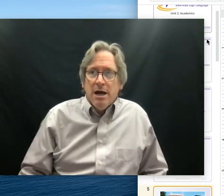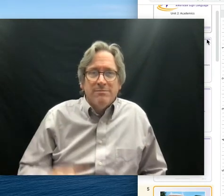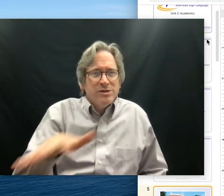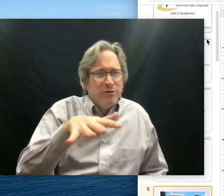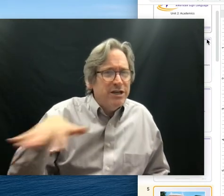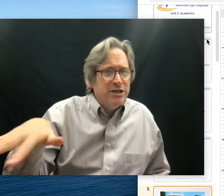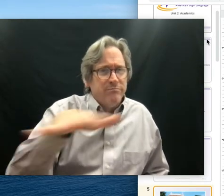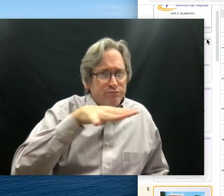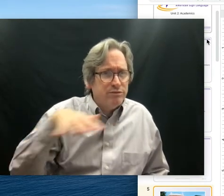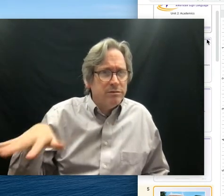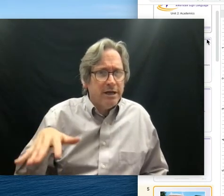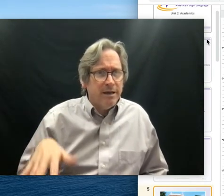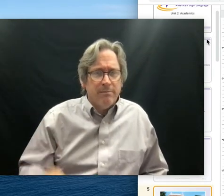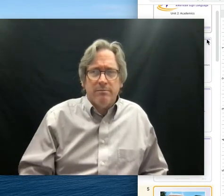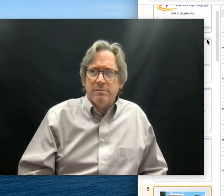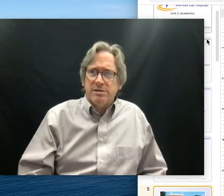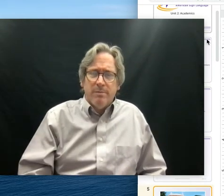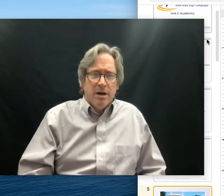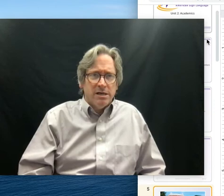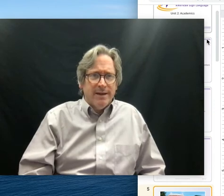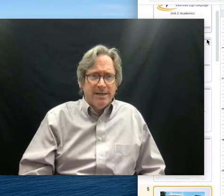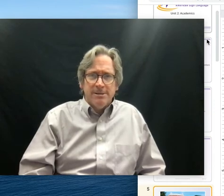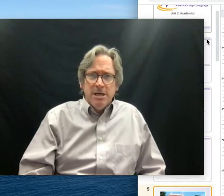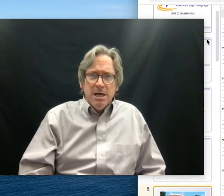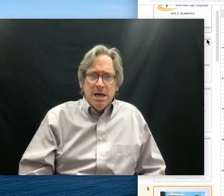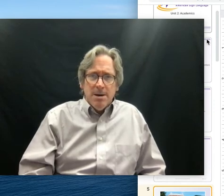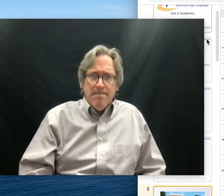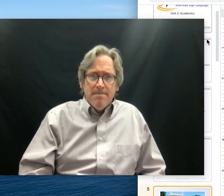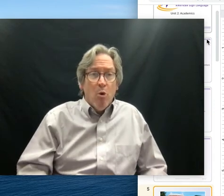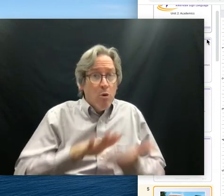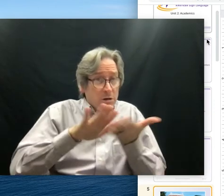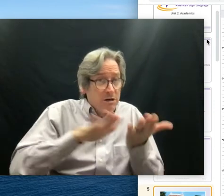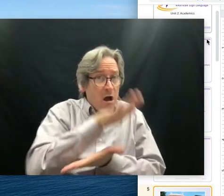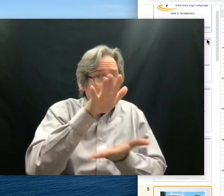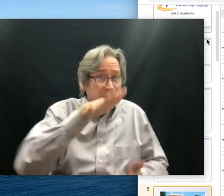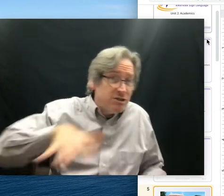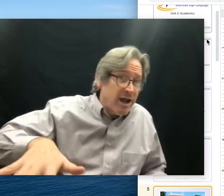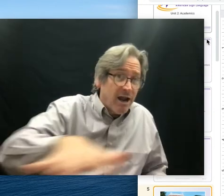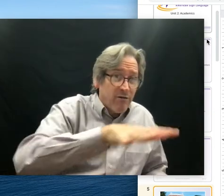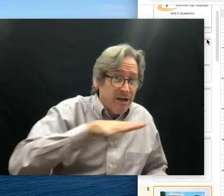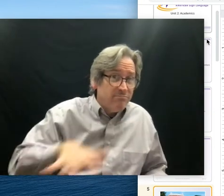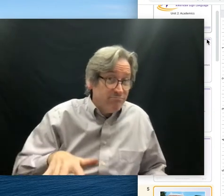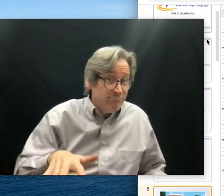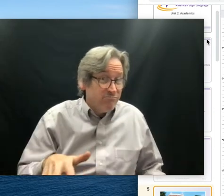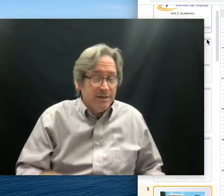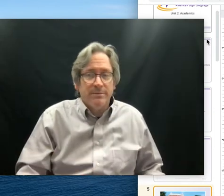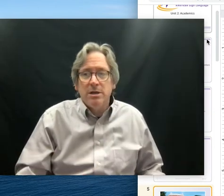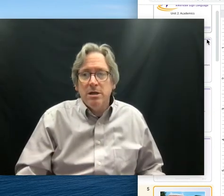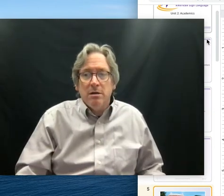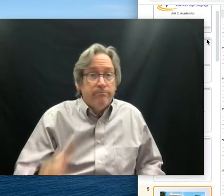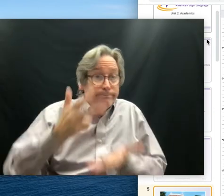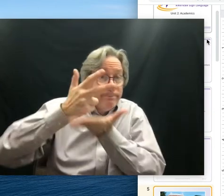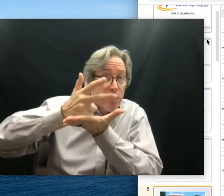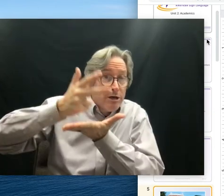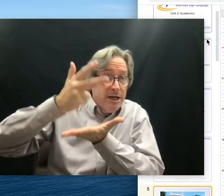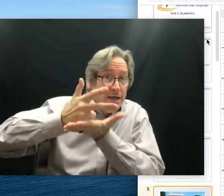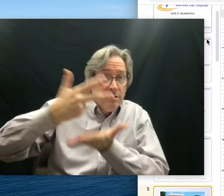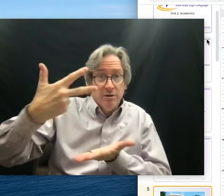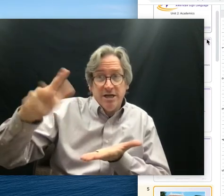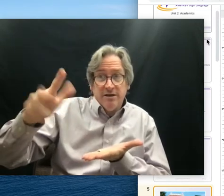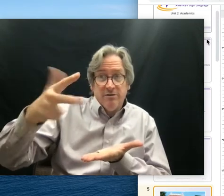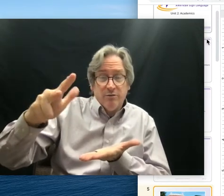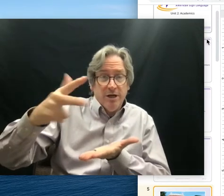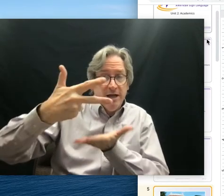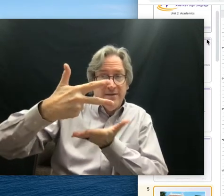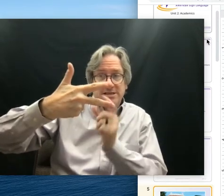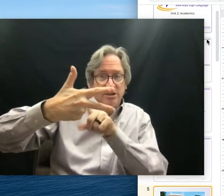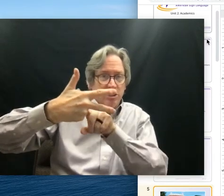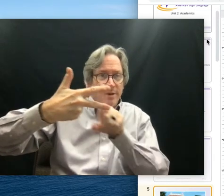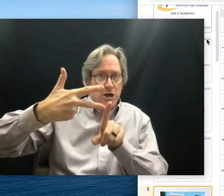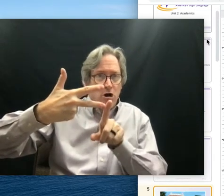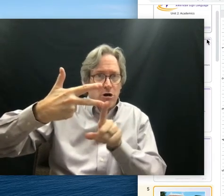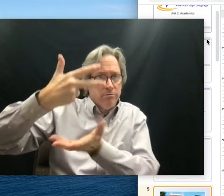so it's like region like space or college area parking take a three and that's going to be a car